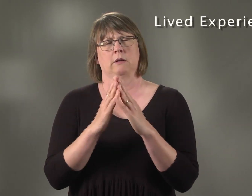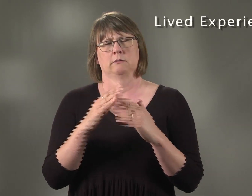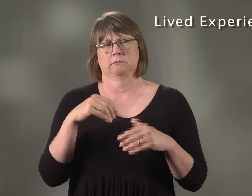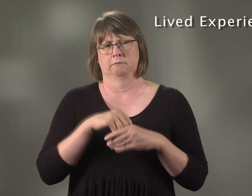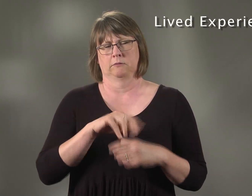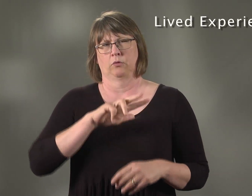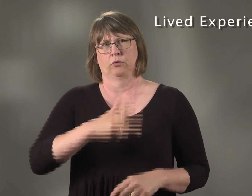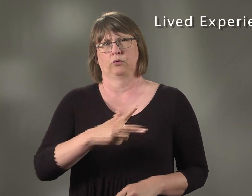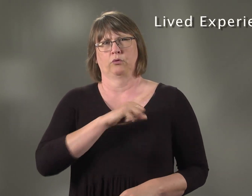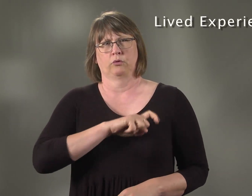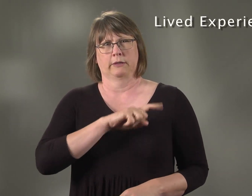when I was in third grade.